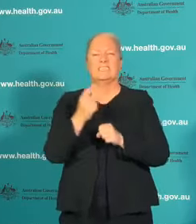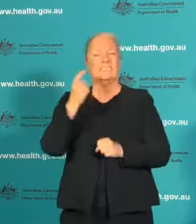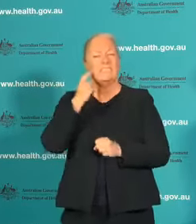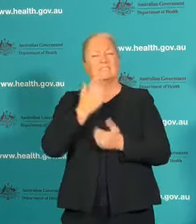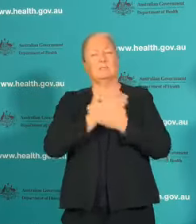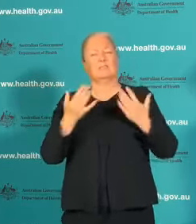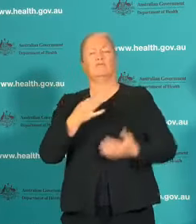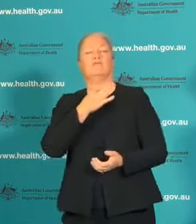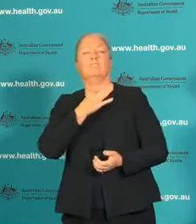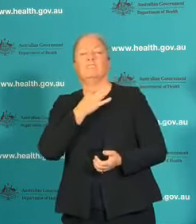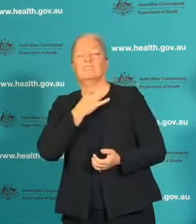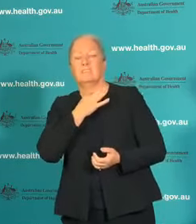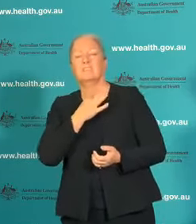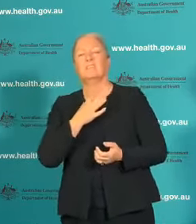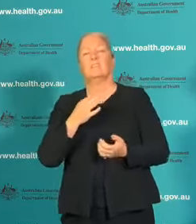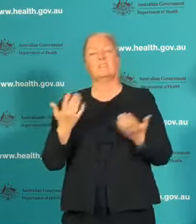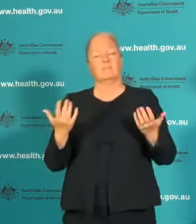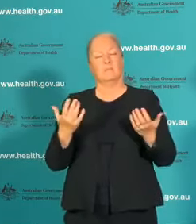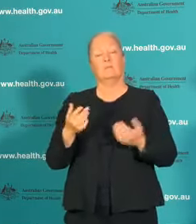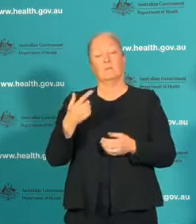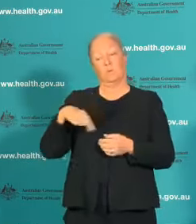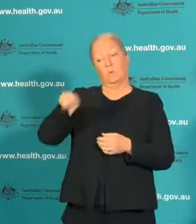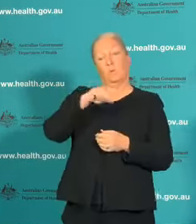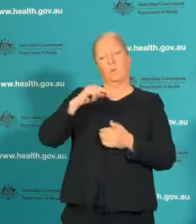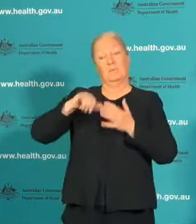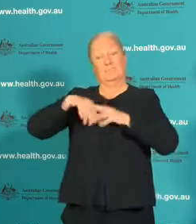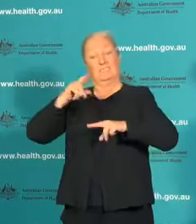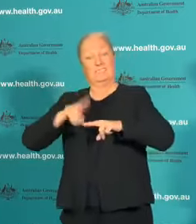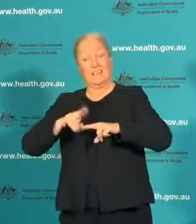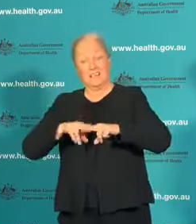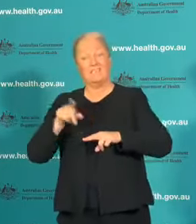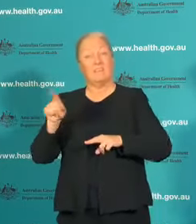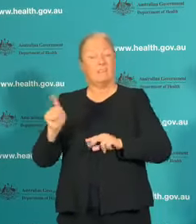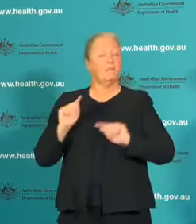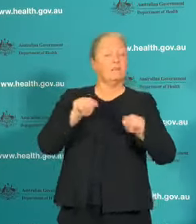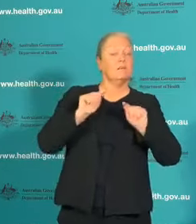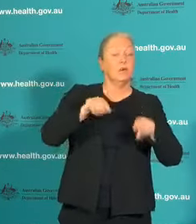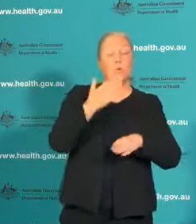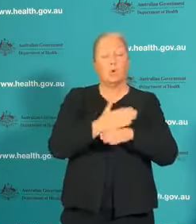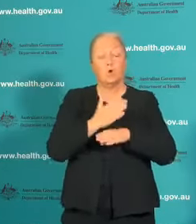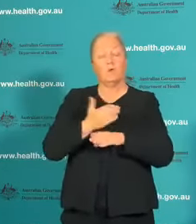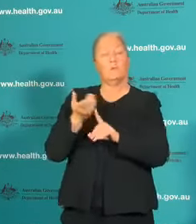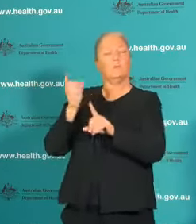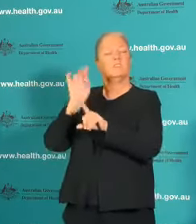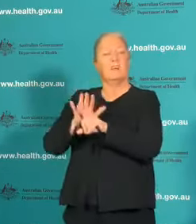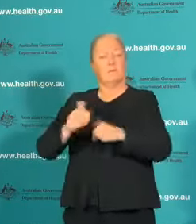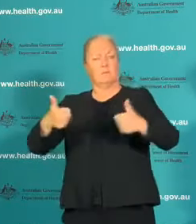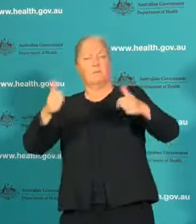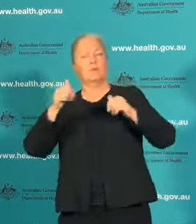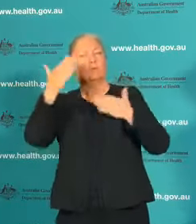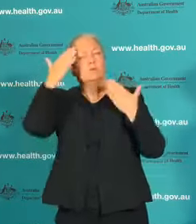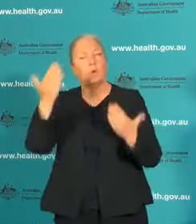to the facility who are infected but who are not showing any symptoms. People can introduce the virus into aged